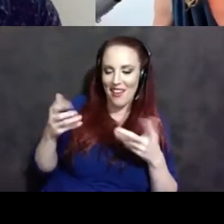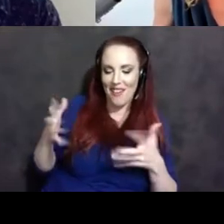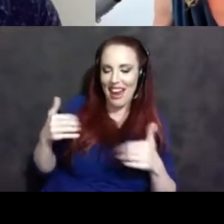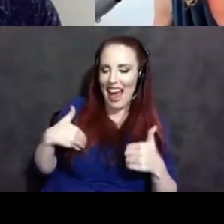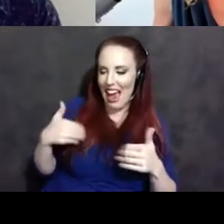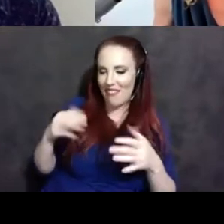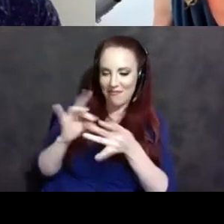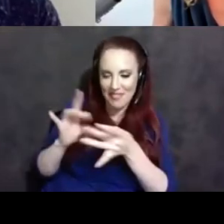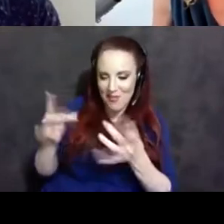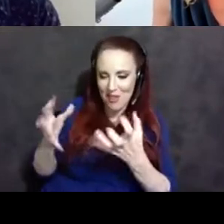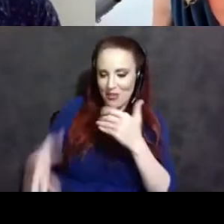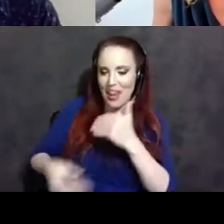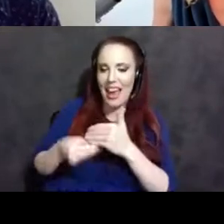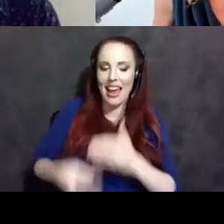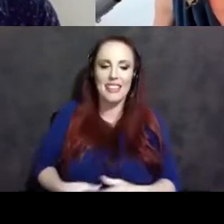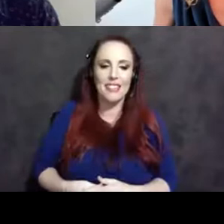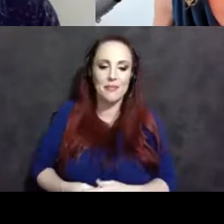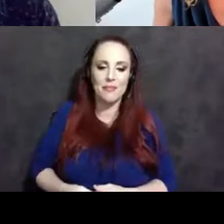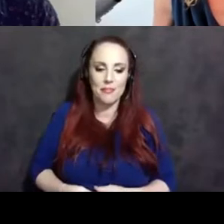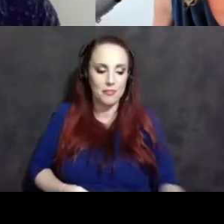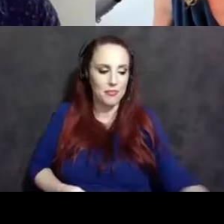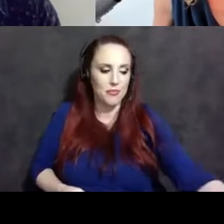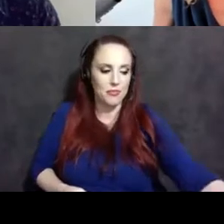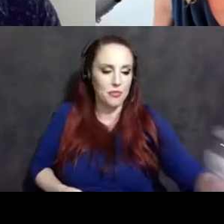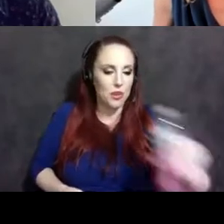Jessica asked a question.